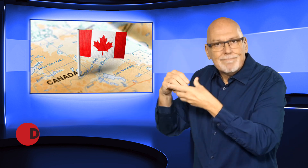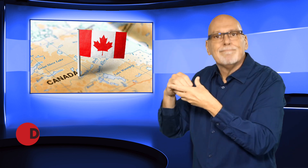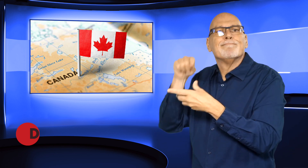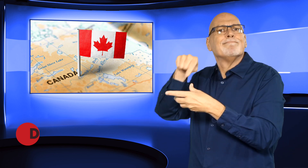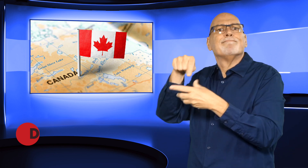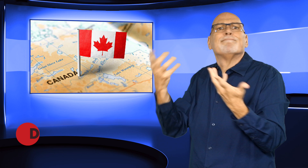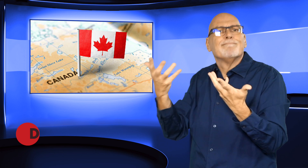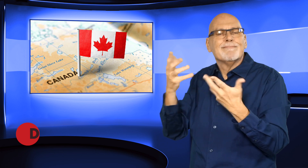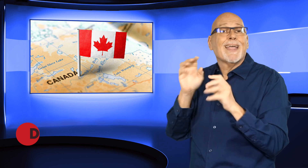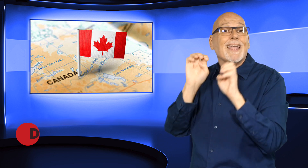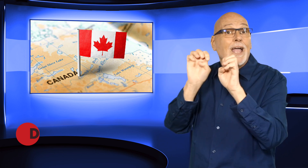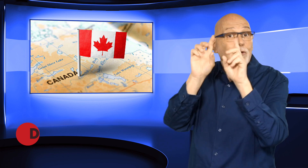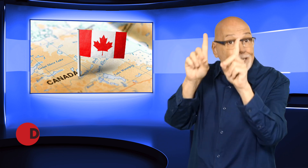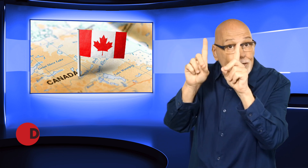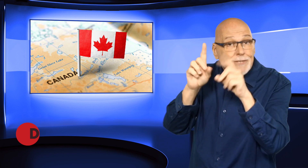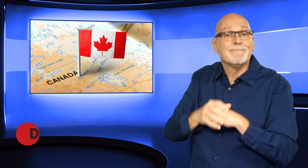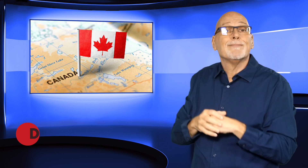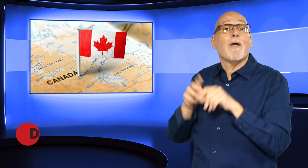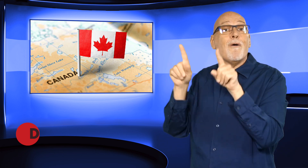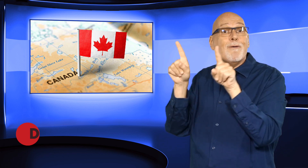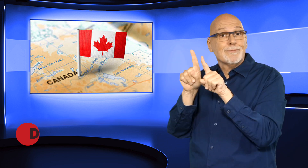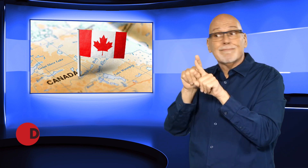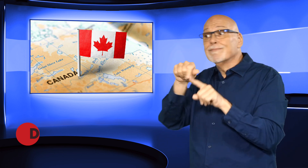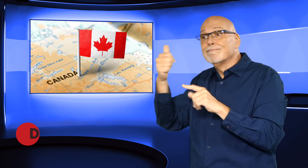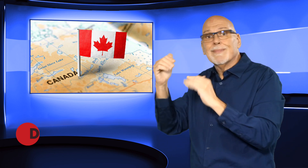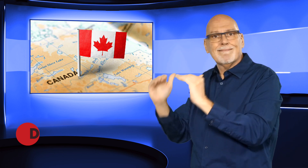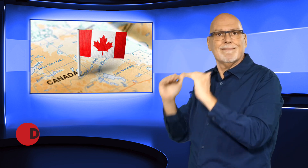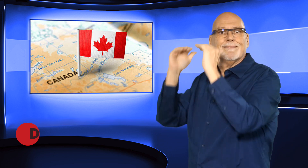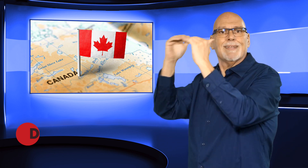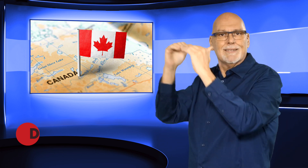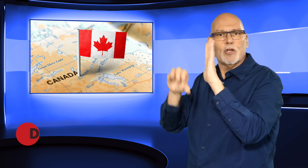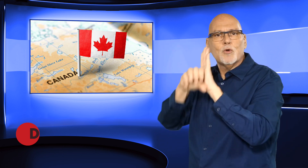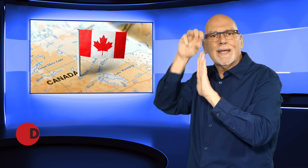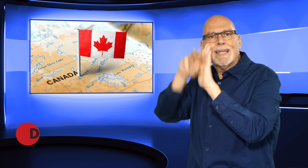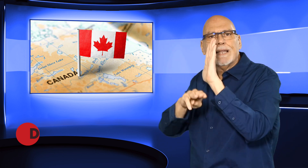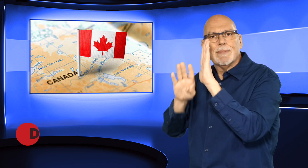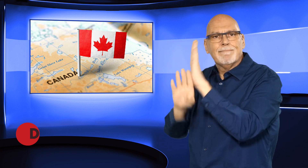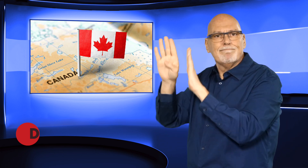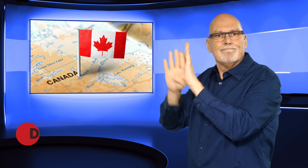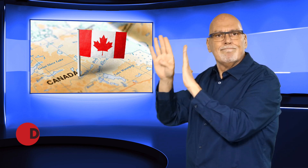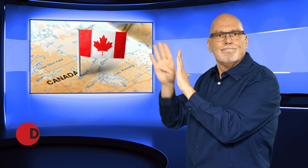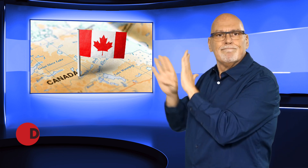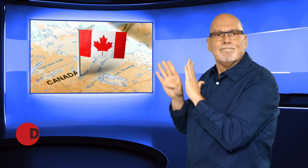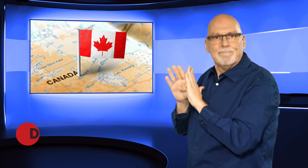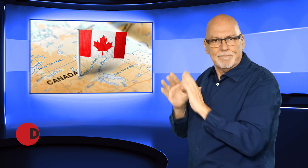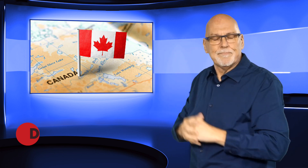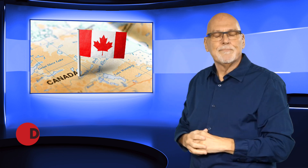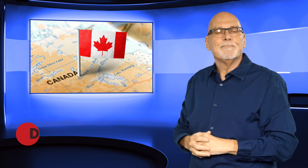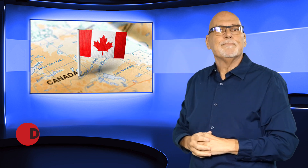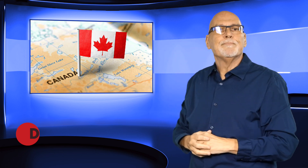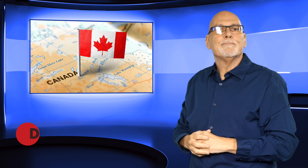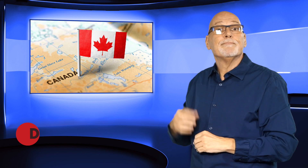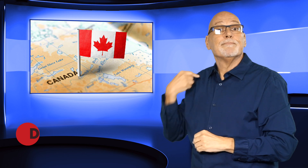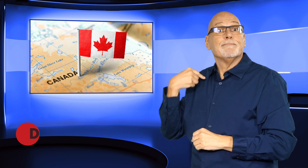and advancing curriculum development.